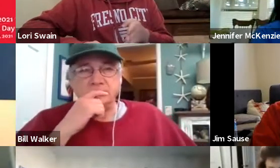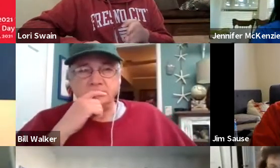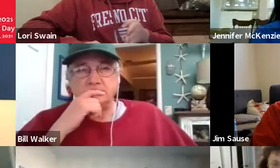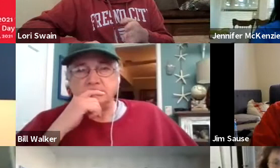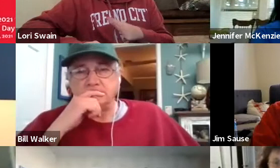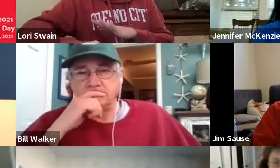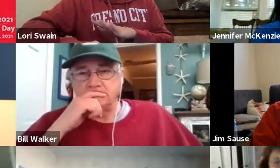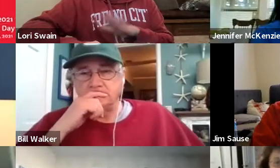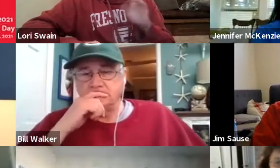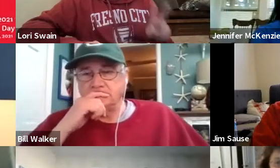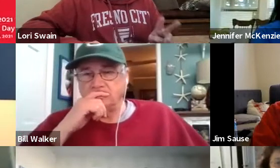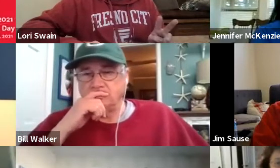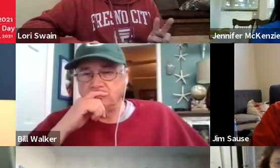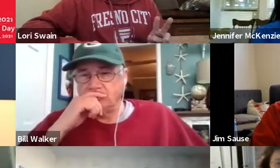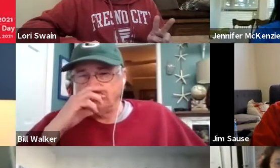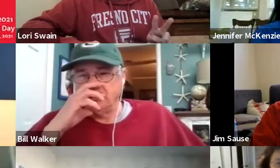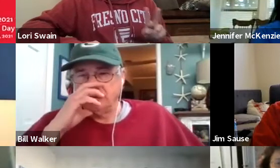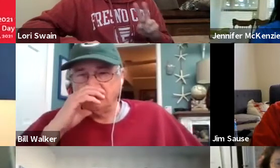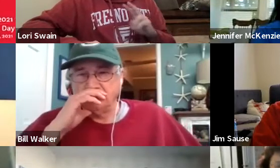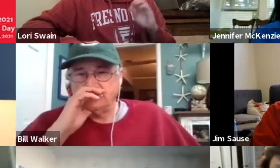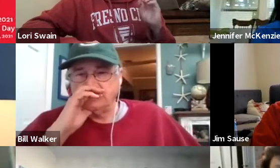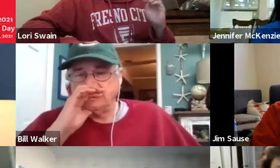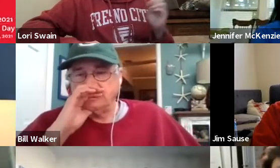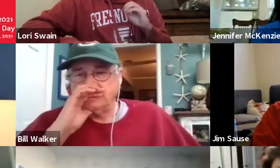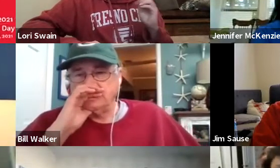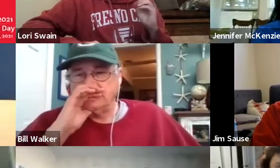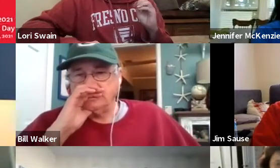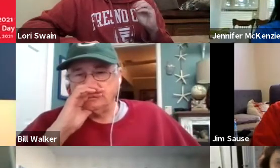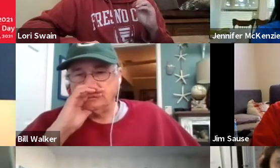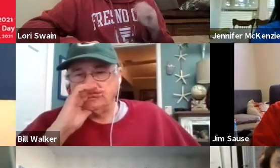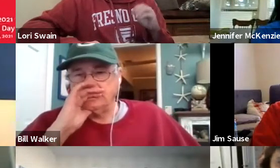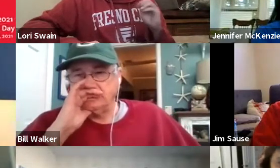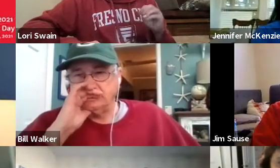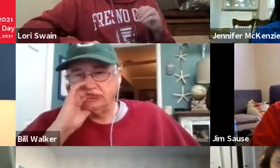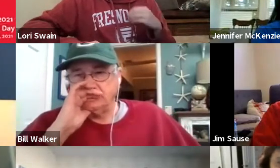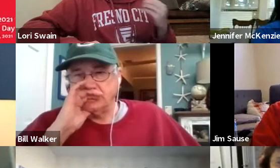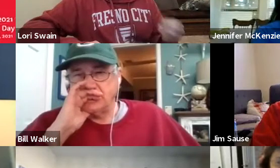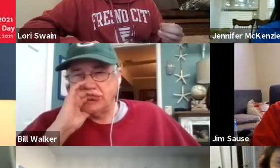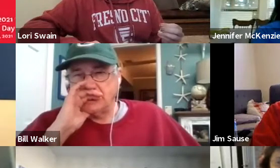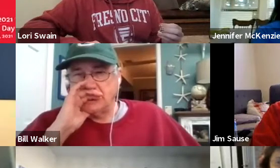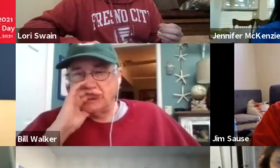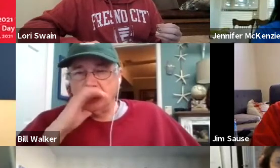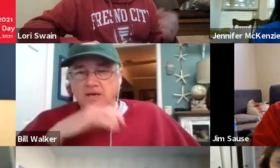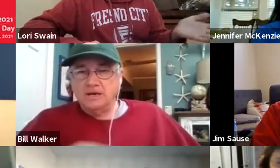this class, or they should not take these two classes together any like nuances within that, that major that certificate, they let